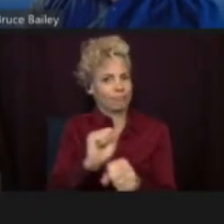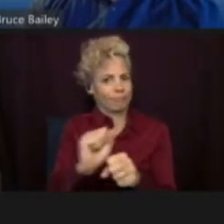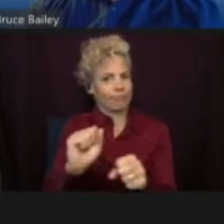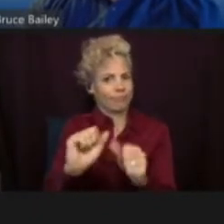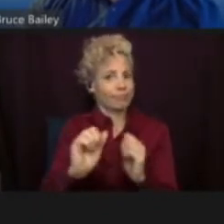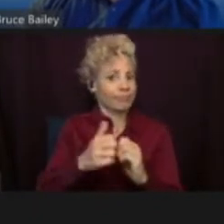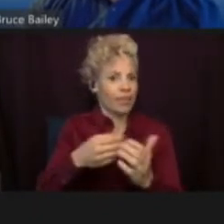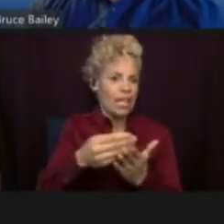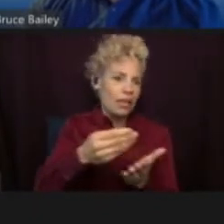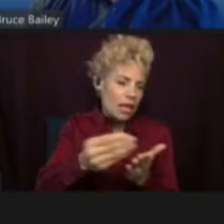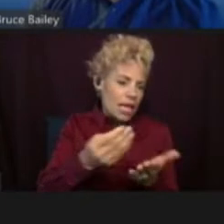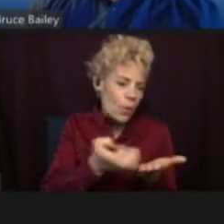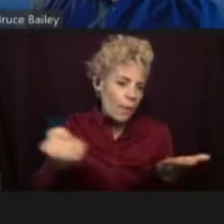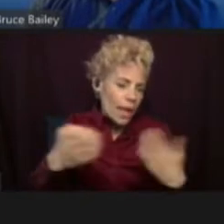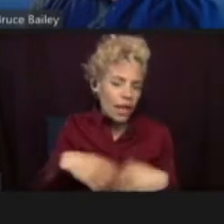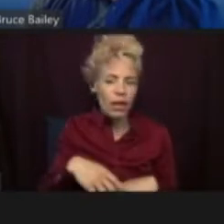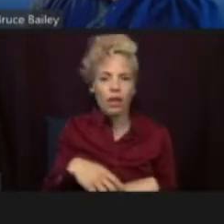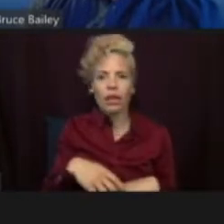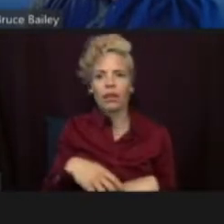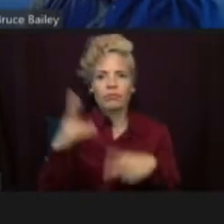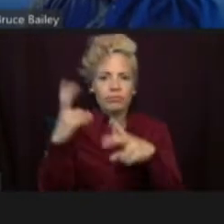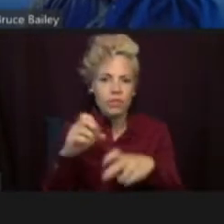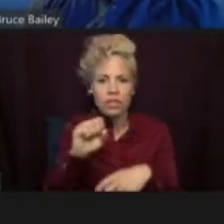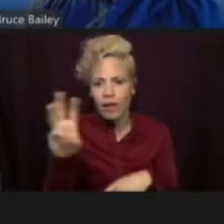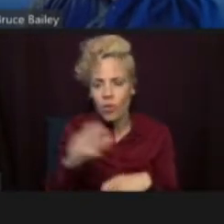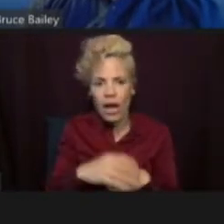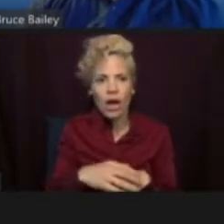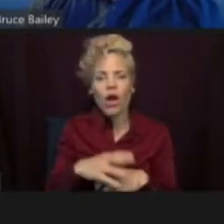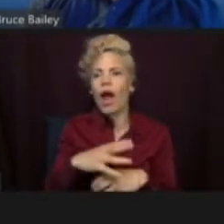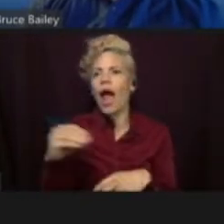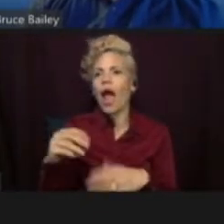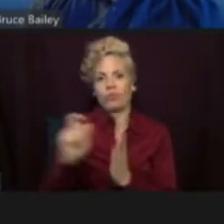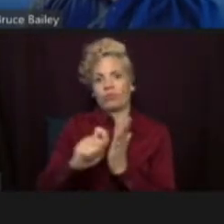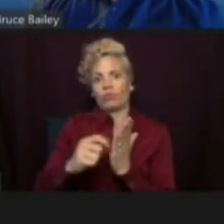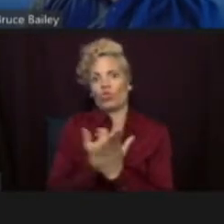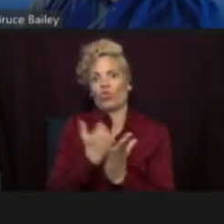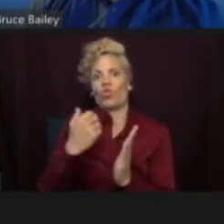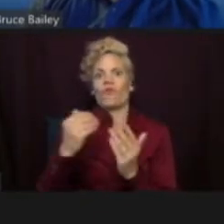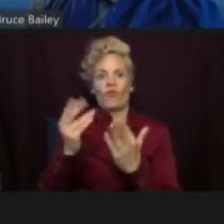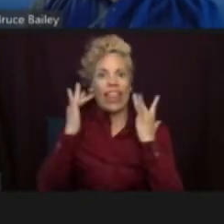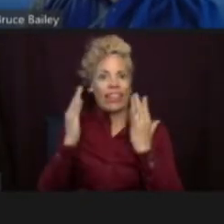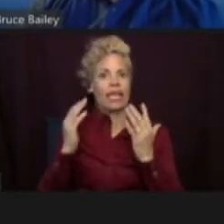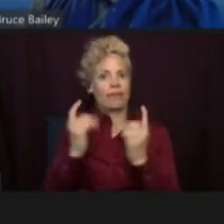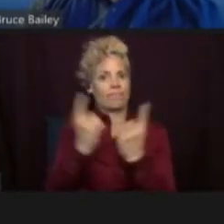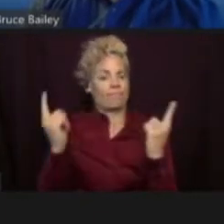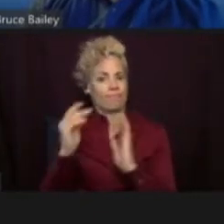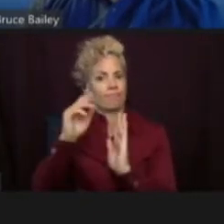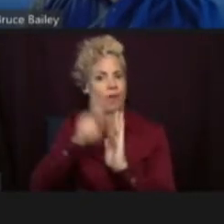and software, and telework friendly policies, their productivity actually increased 20%